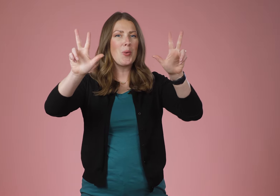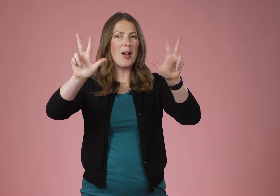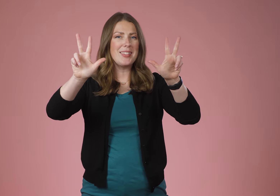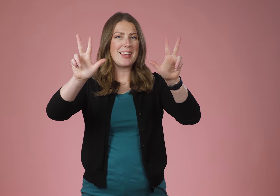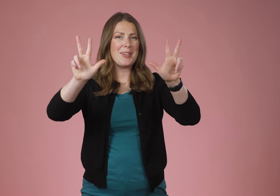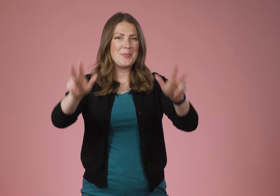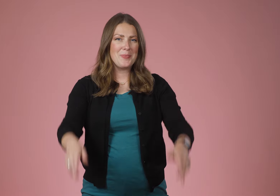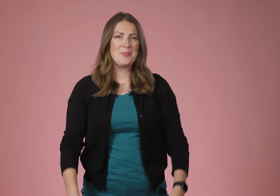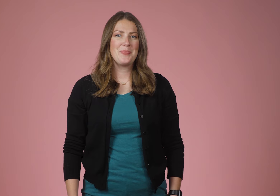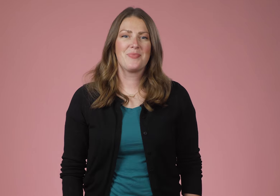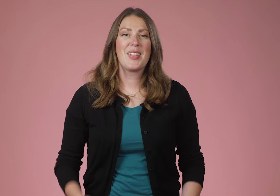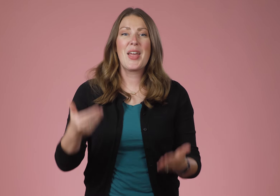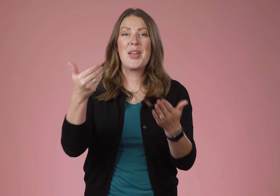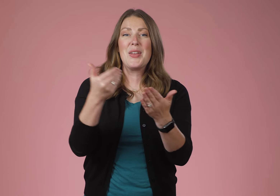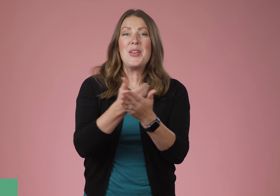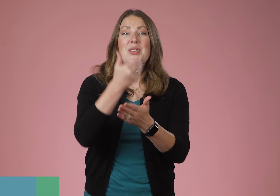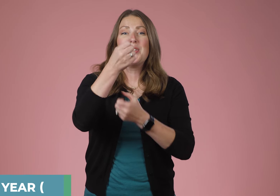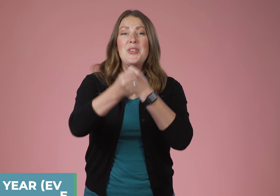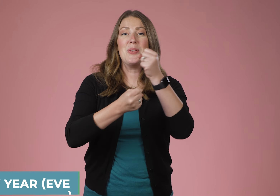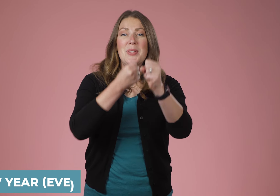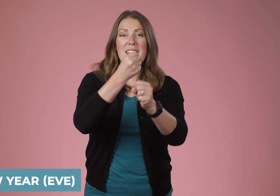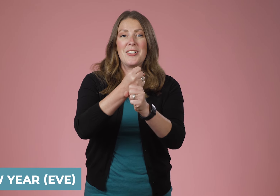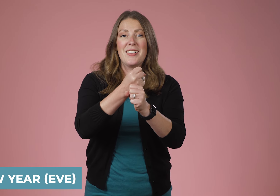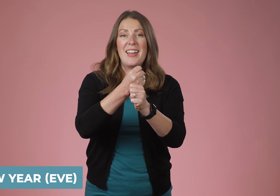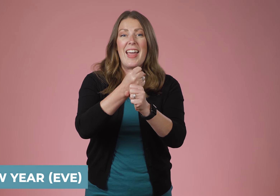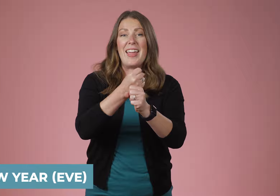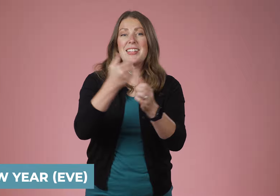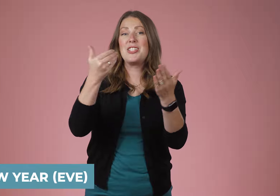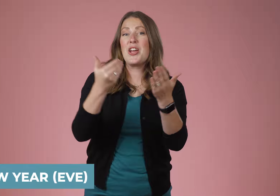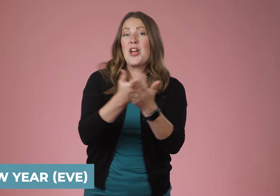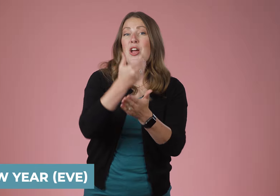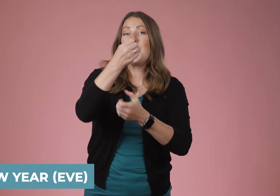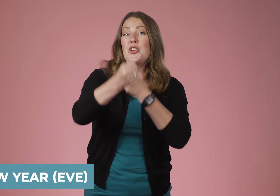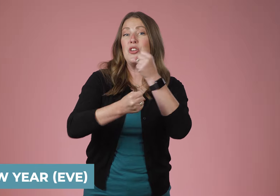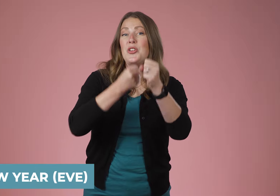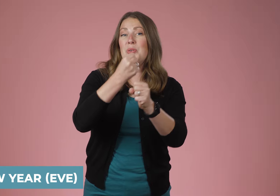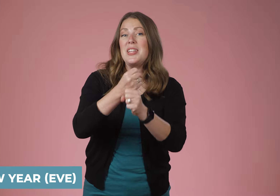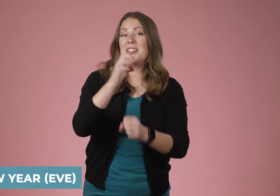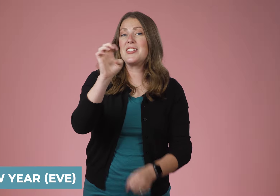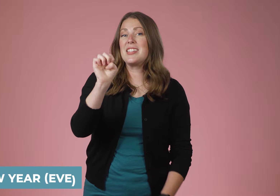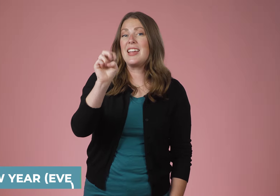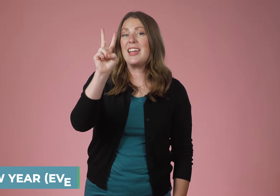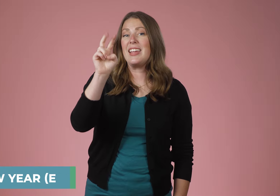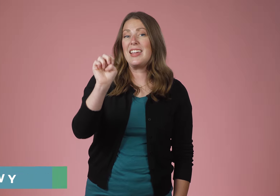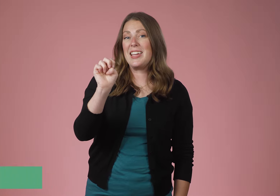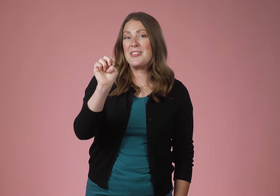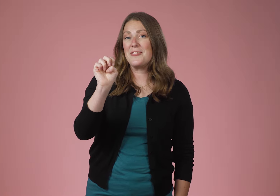Kwanzaa New Year and New Year's Eve.